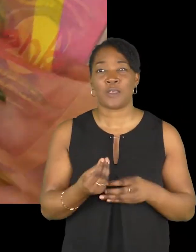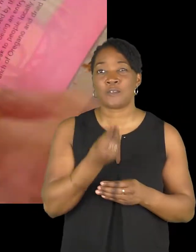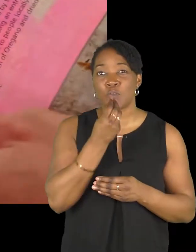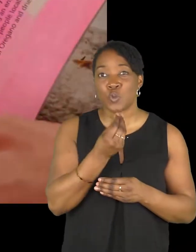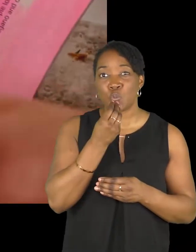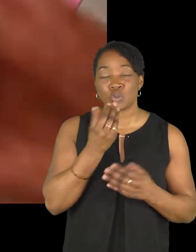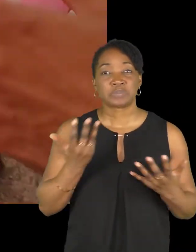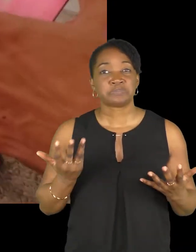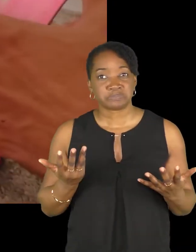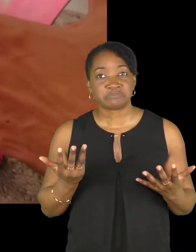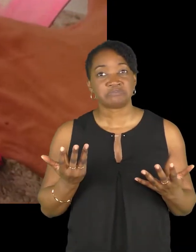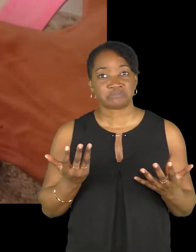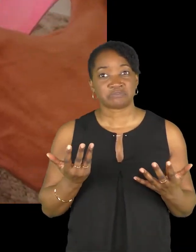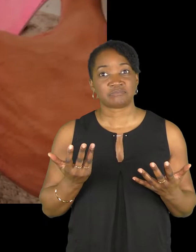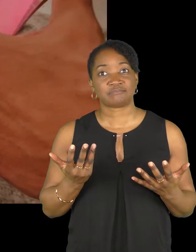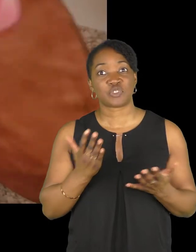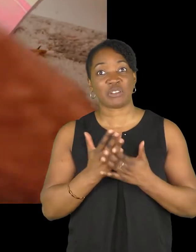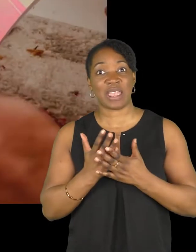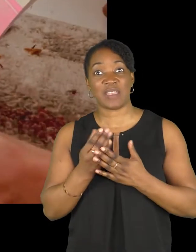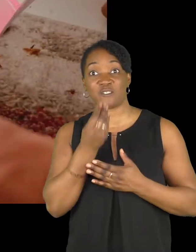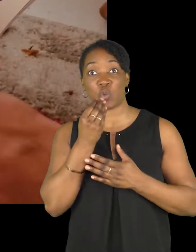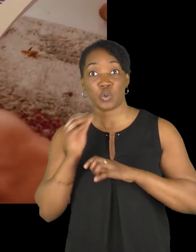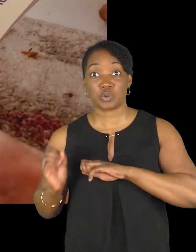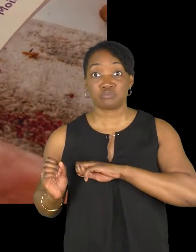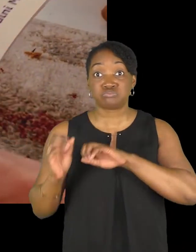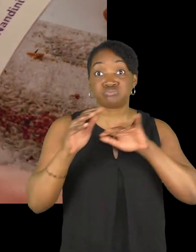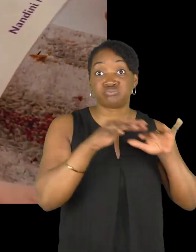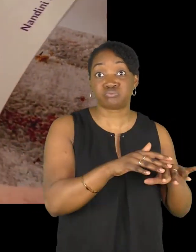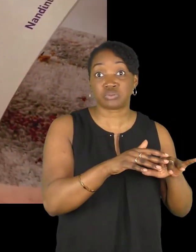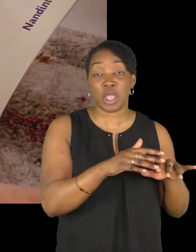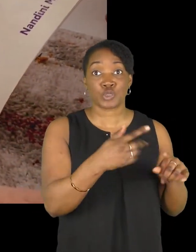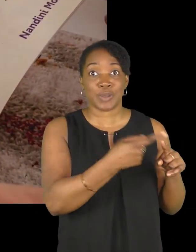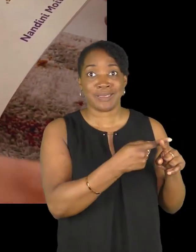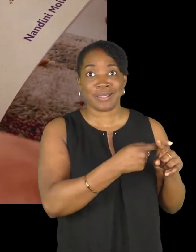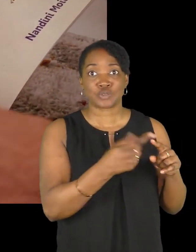around food and kind of coming into the UK and finding things unfamiliar, but then also adapting